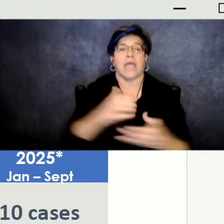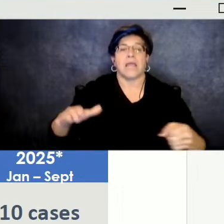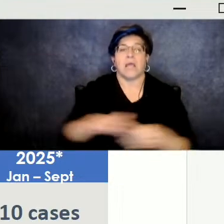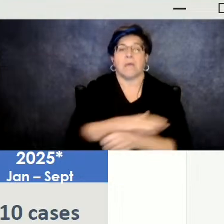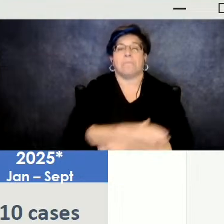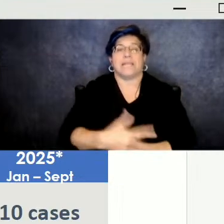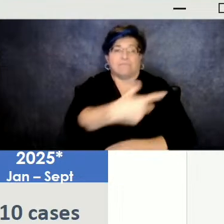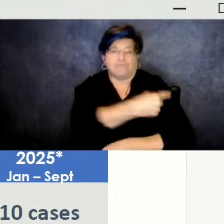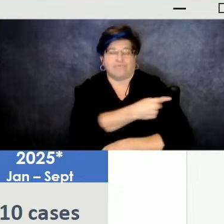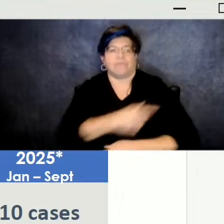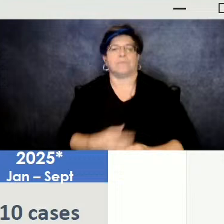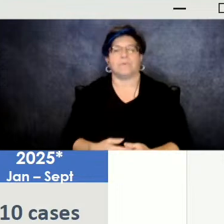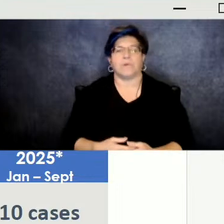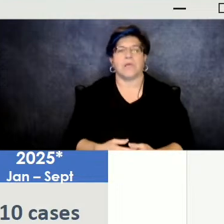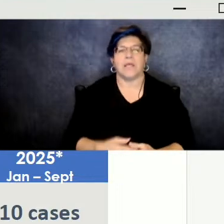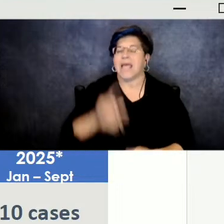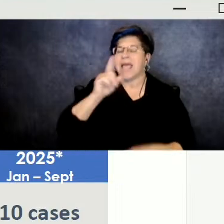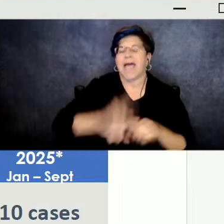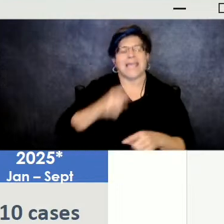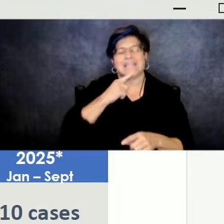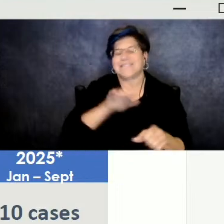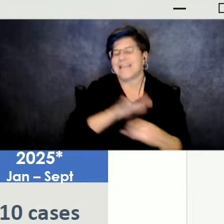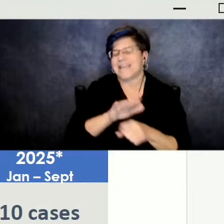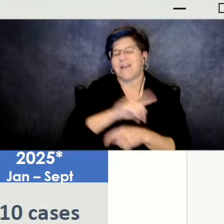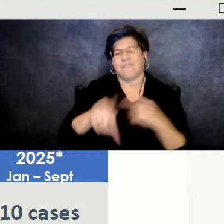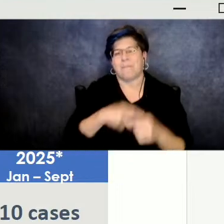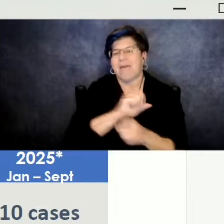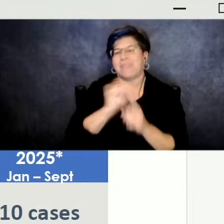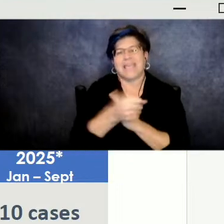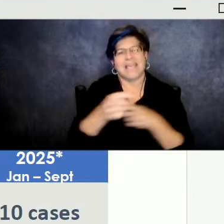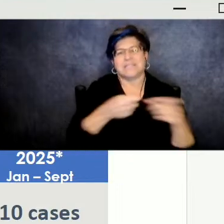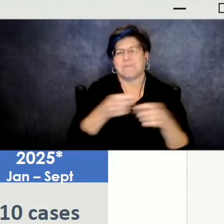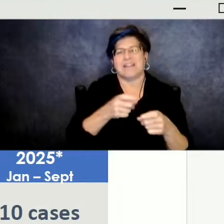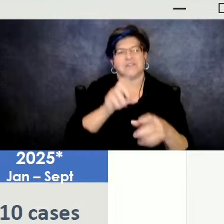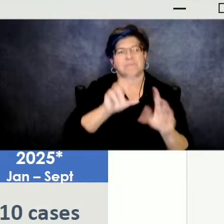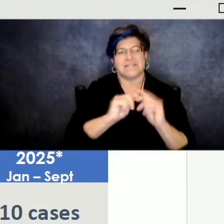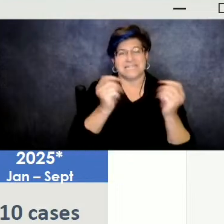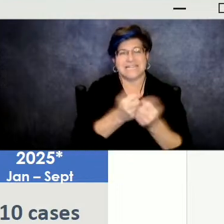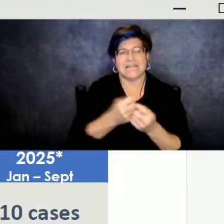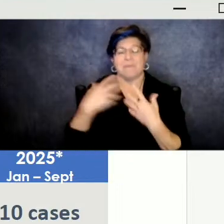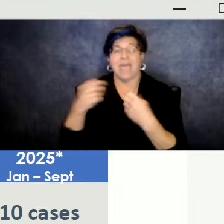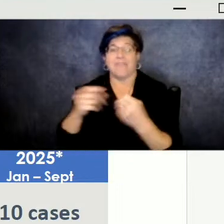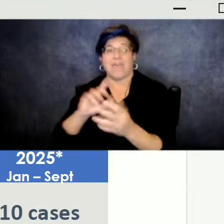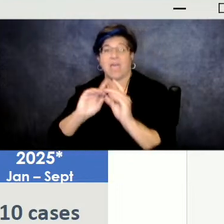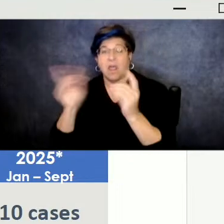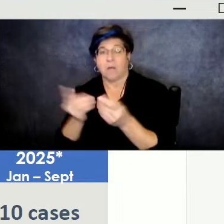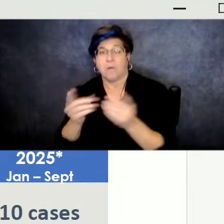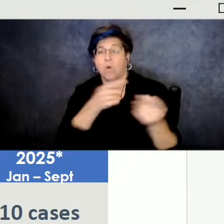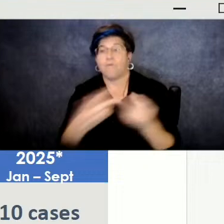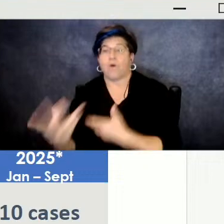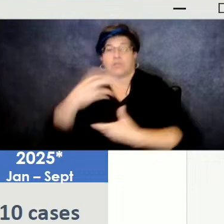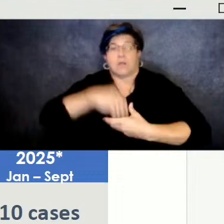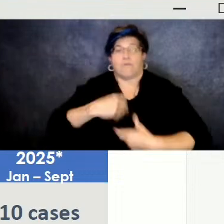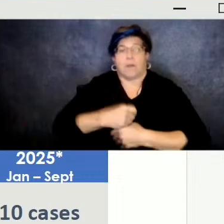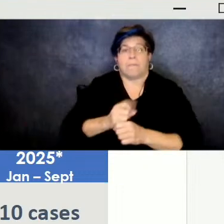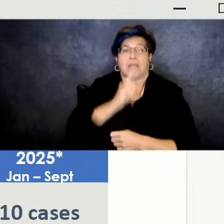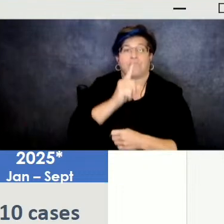AND ENSURING THAT PEOPLE ARE GETTING COMPLETE SYPHILIS. I CAN'T SAY ENOUGH ABOUT OUR